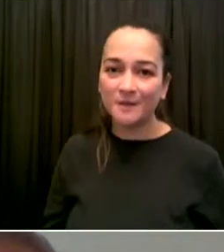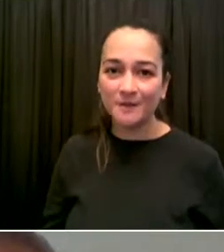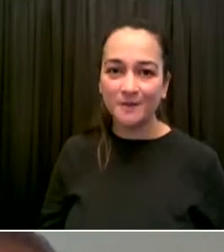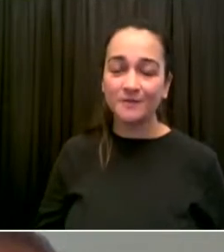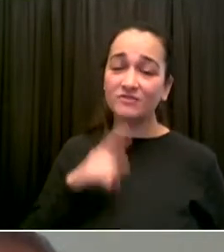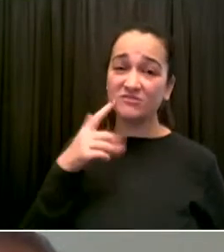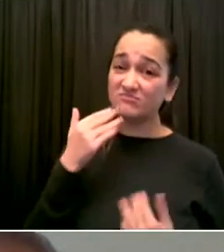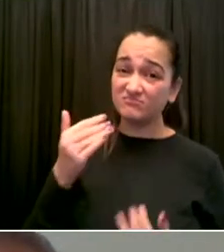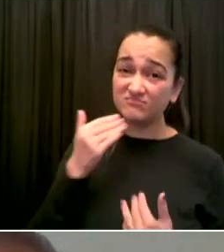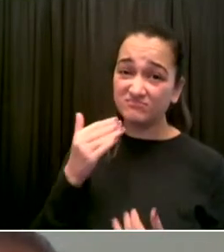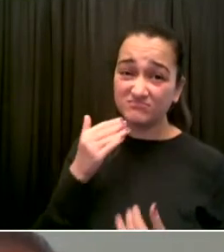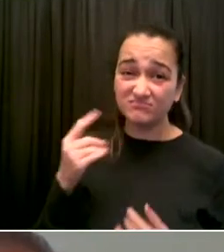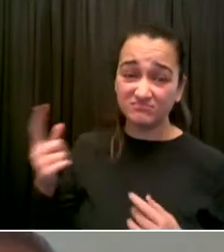OVER THE YREAS BOAUT THE WAY